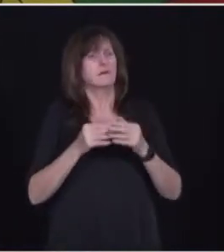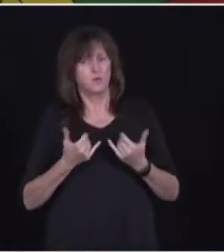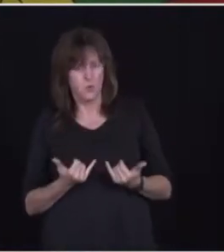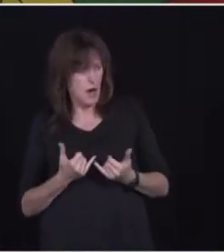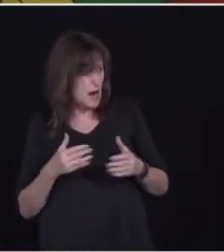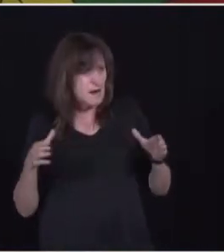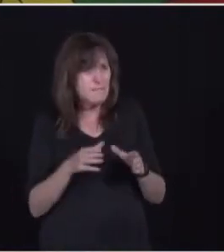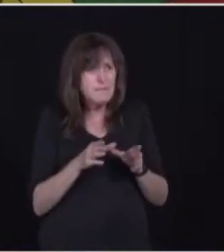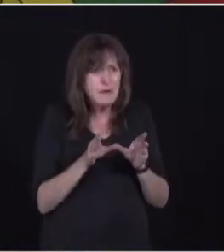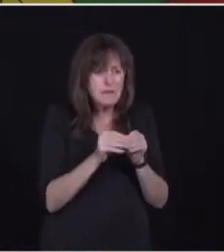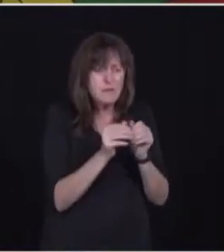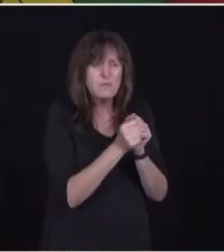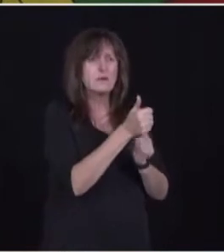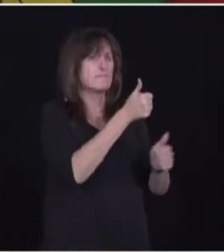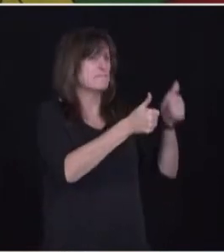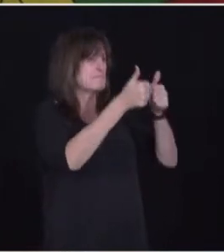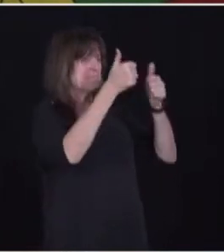And another meeting today, with cabinet